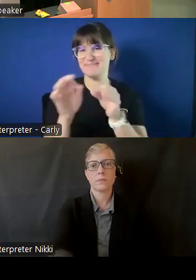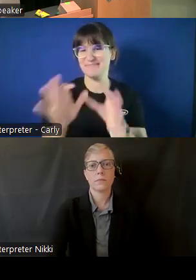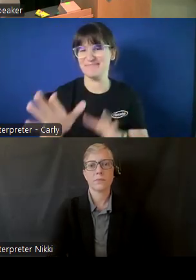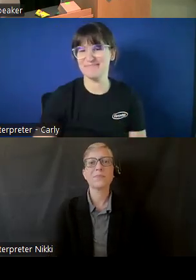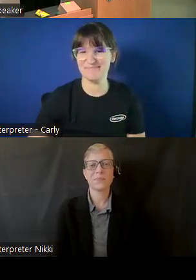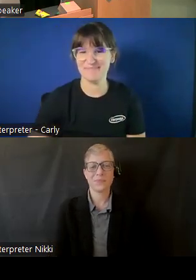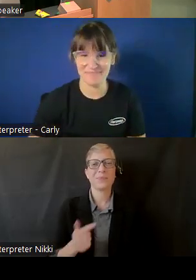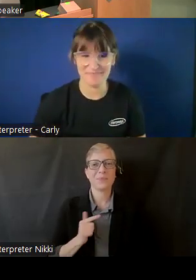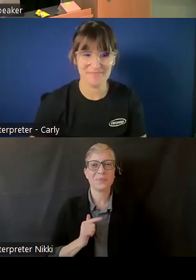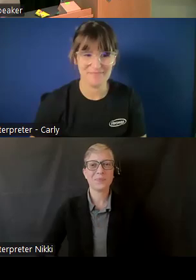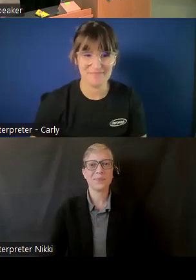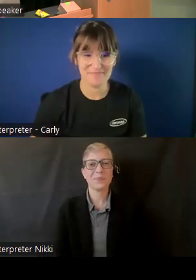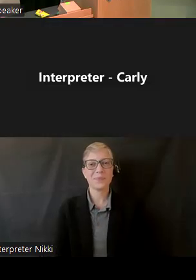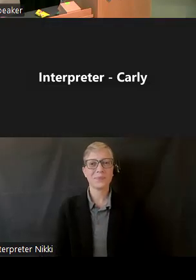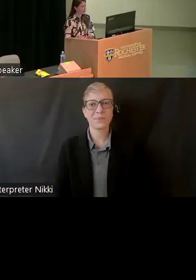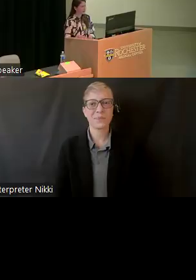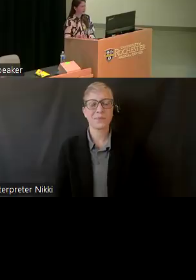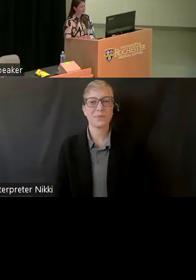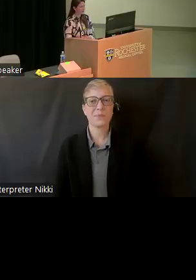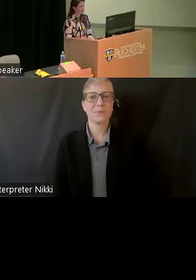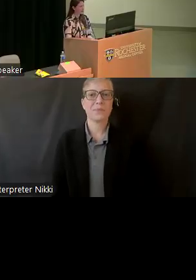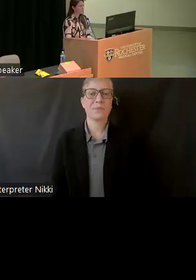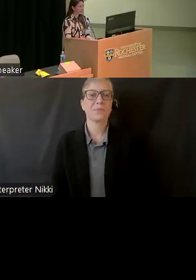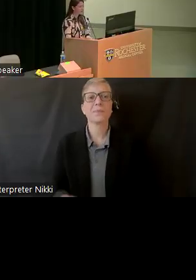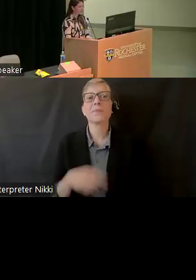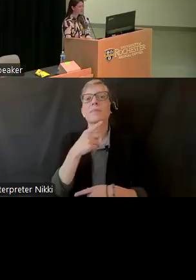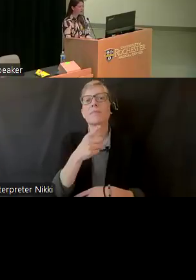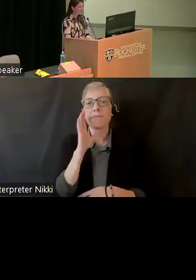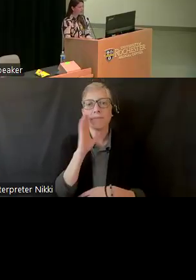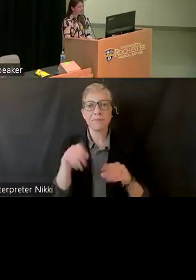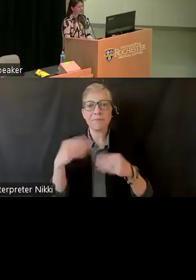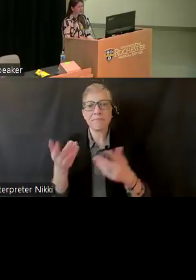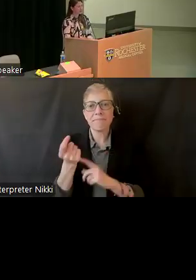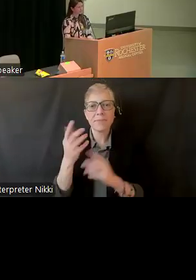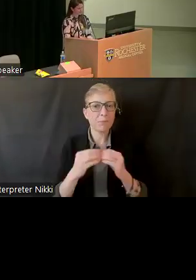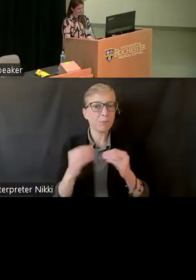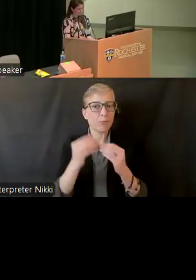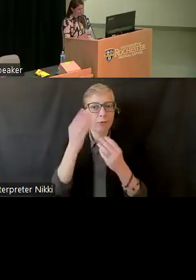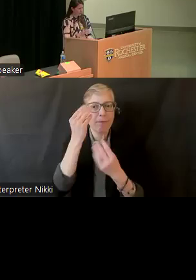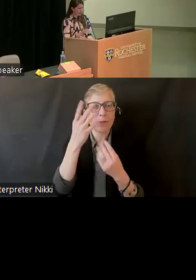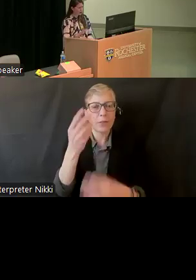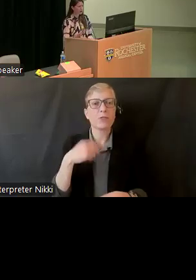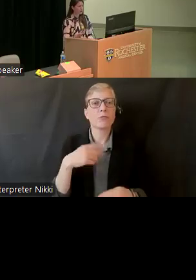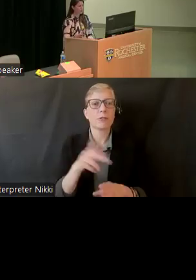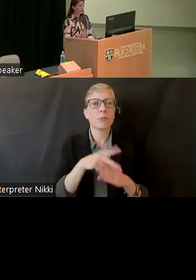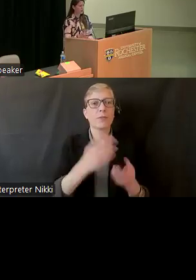give us a little more information where we see using the professional fulfillment index that our